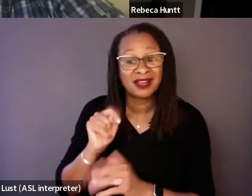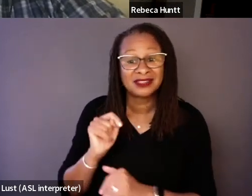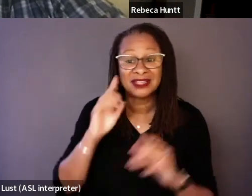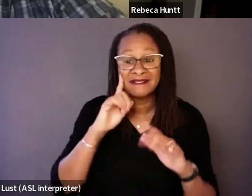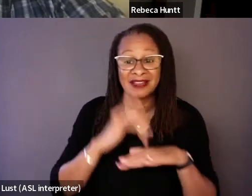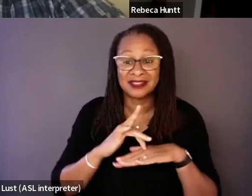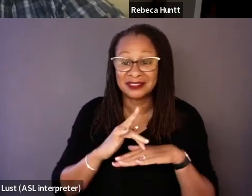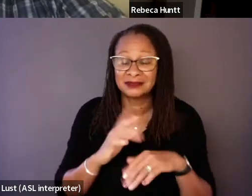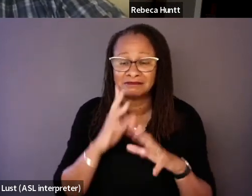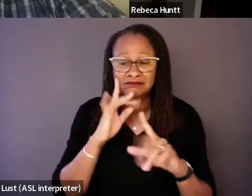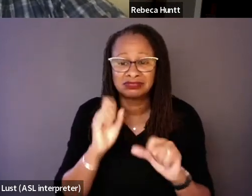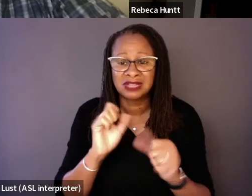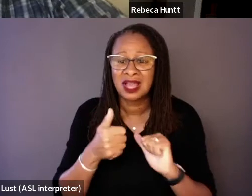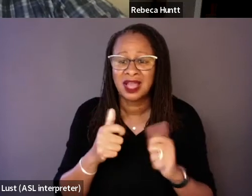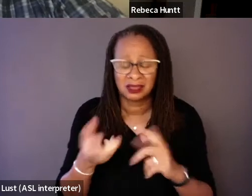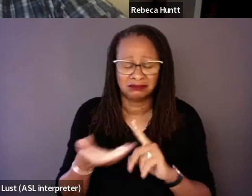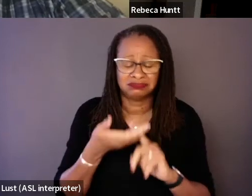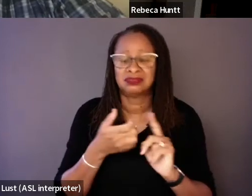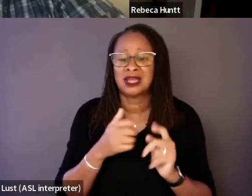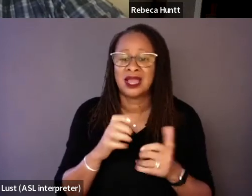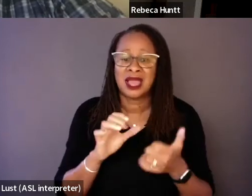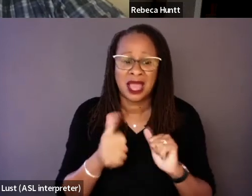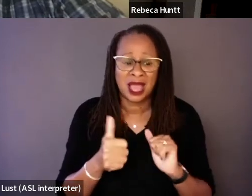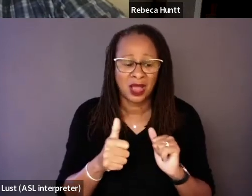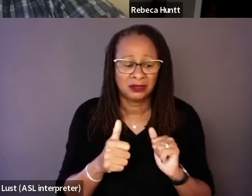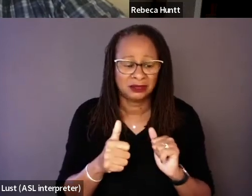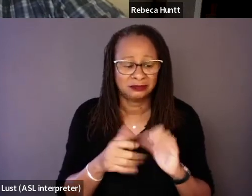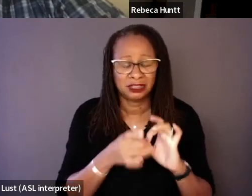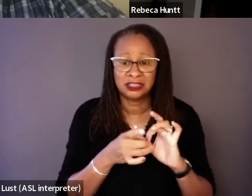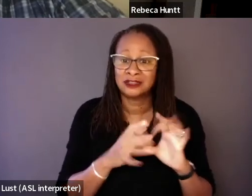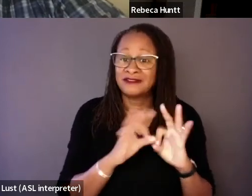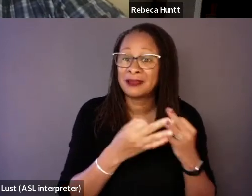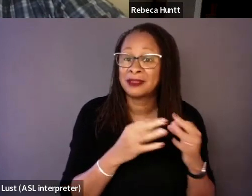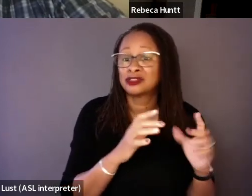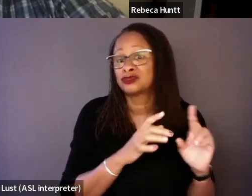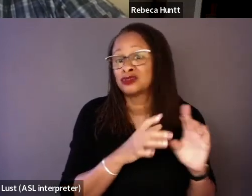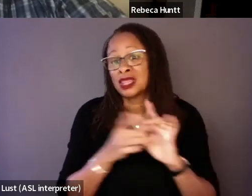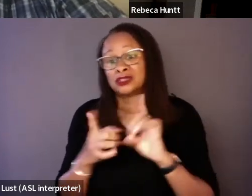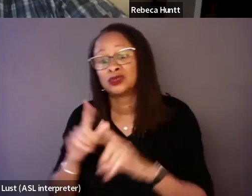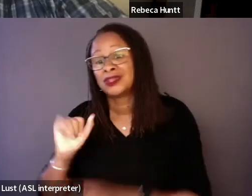about identity in the film, as it relates to Latinidad and sort of the way that you grew up